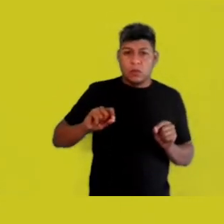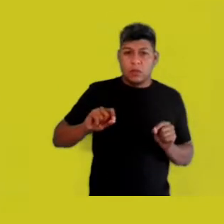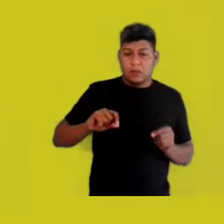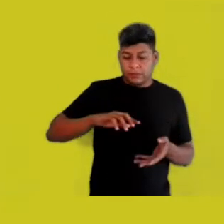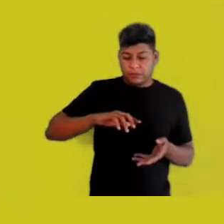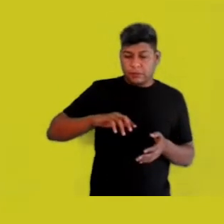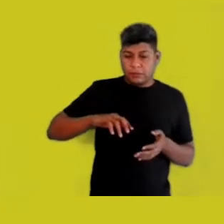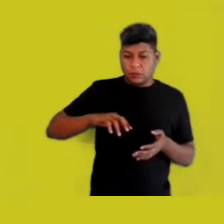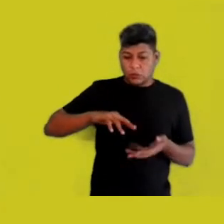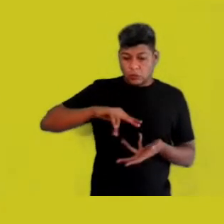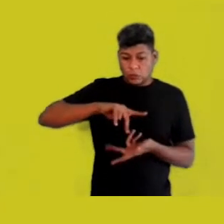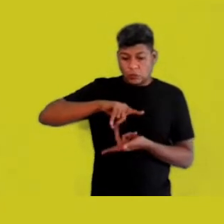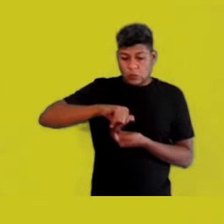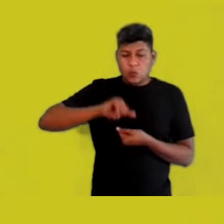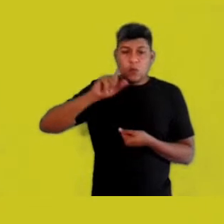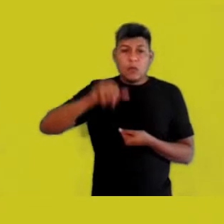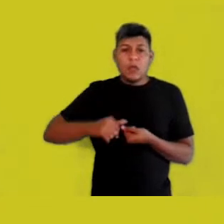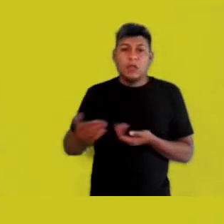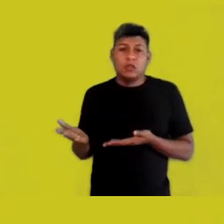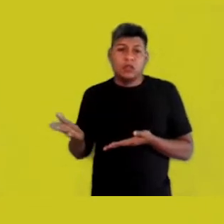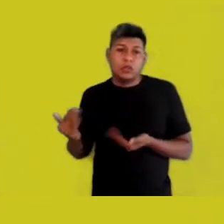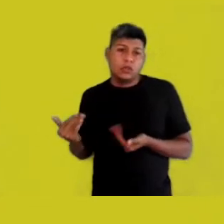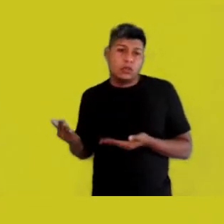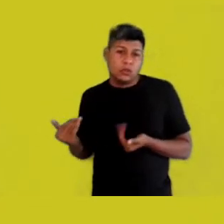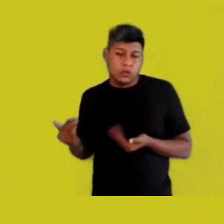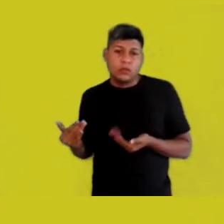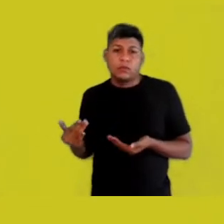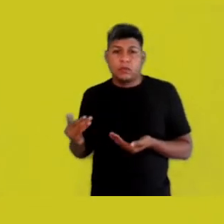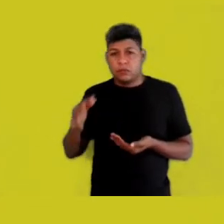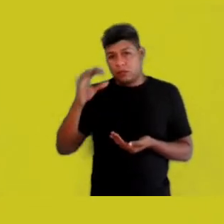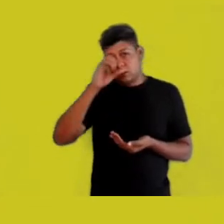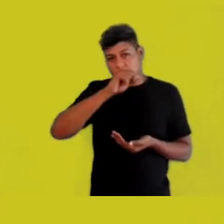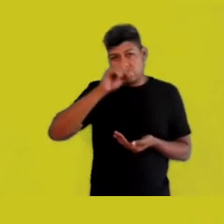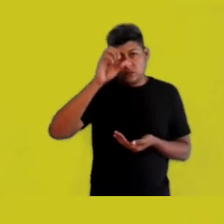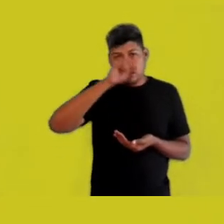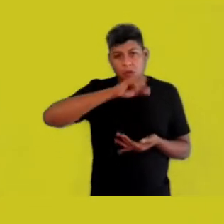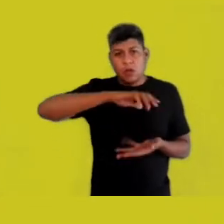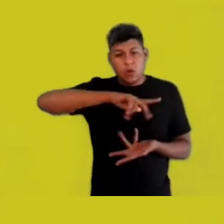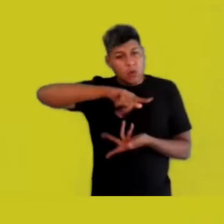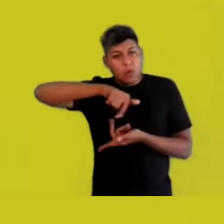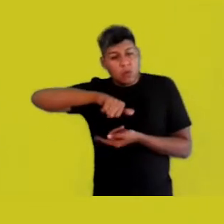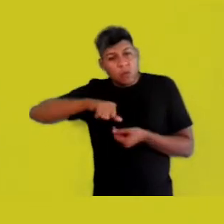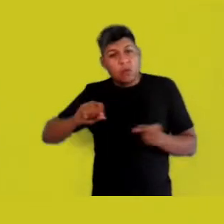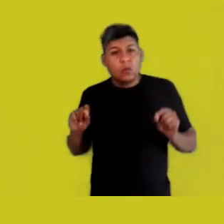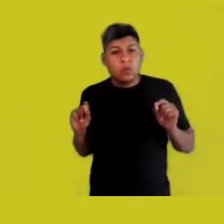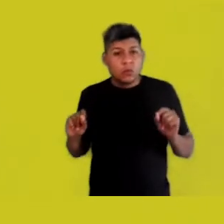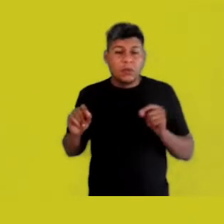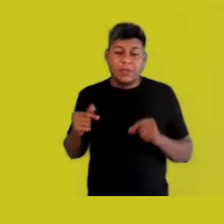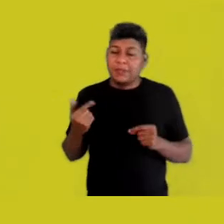as the Marubo, with whom I’ve learned so much, say. This world where there wasn’t the anguish of certainty,